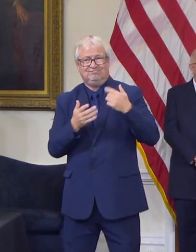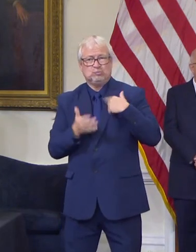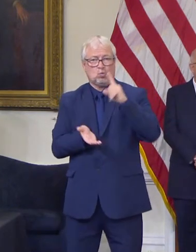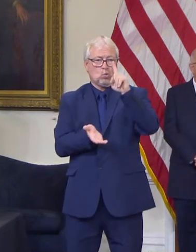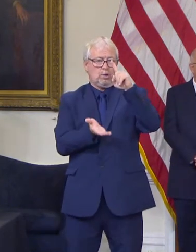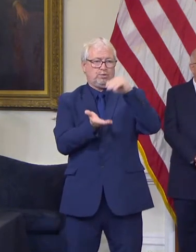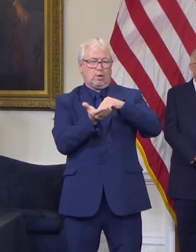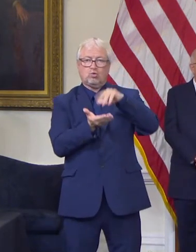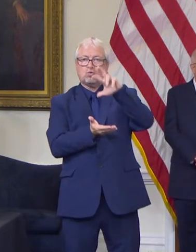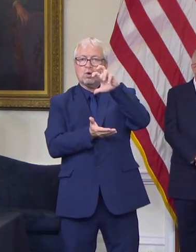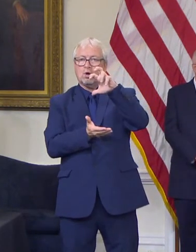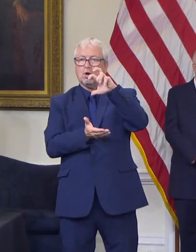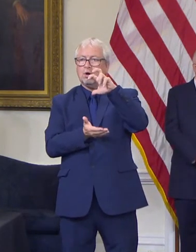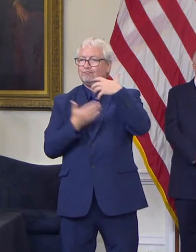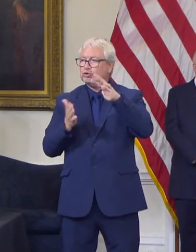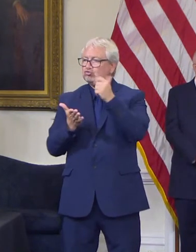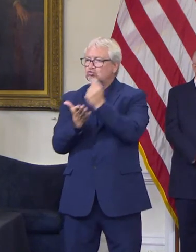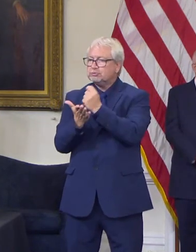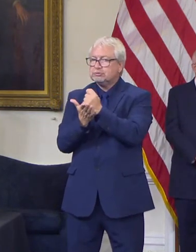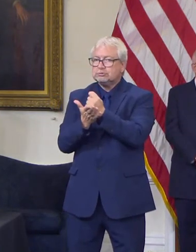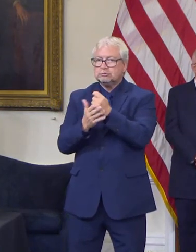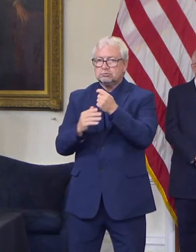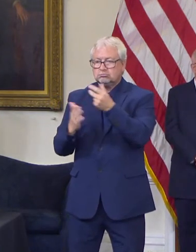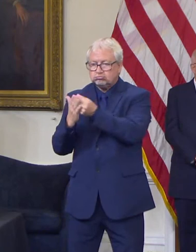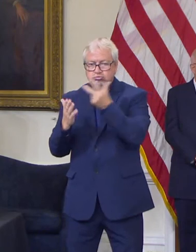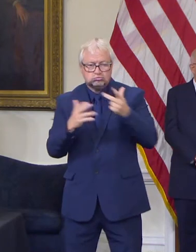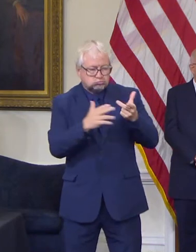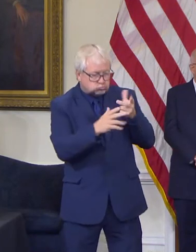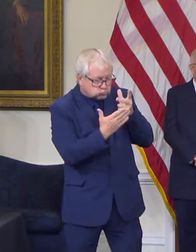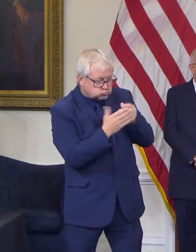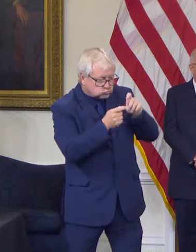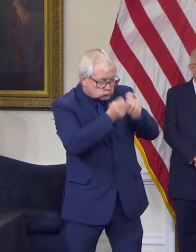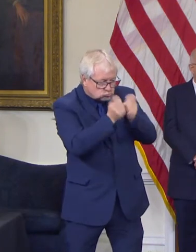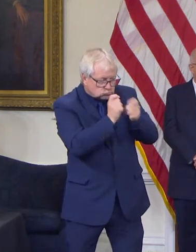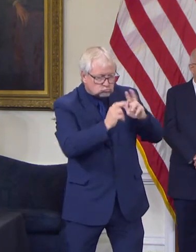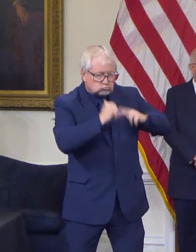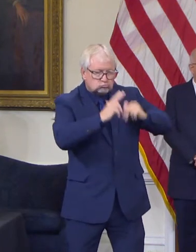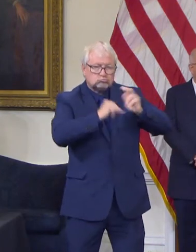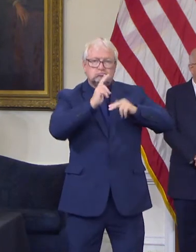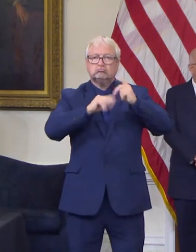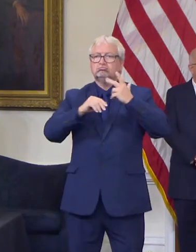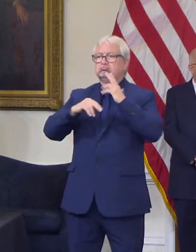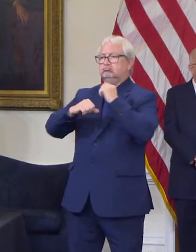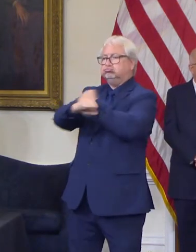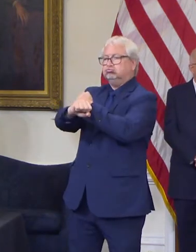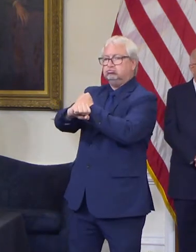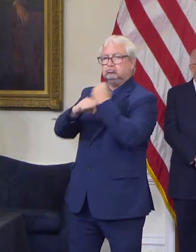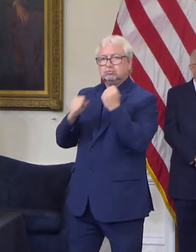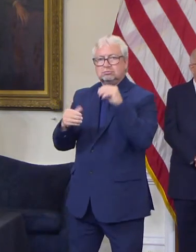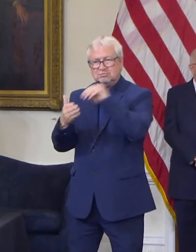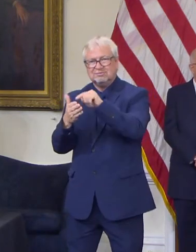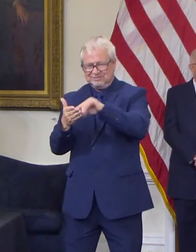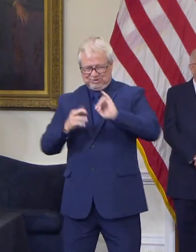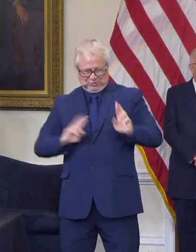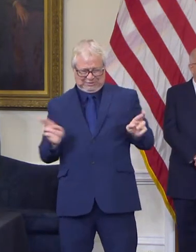" To date, more than 13,000 doses have been administered in the state and we have sufficient supply of monoclonal antibiotics on hand today.